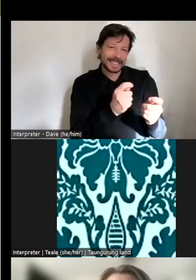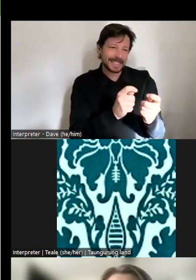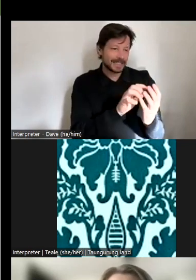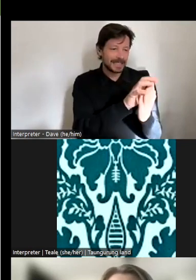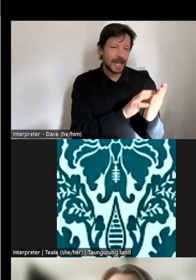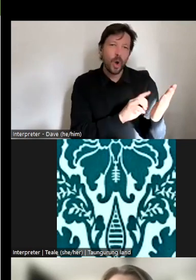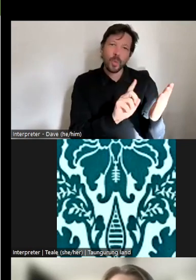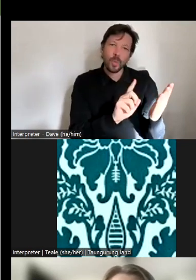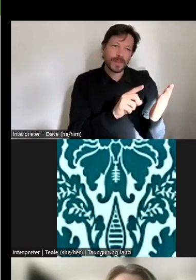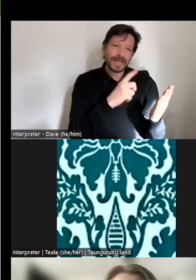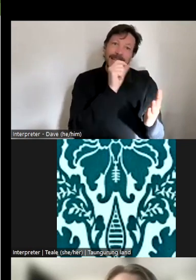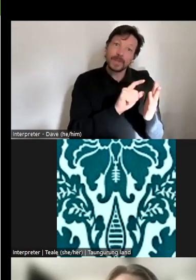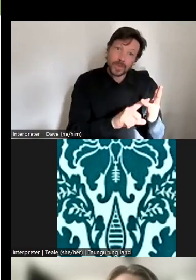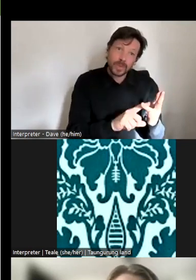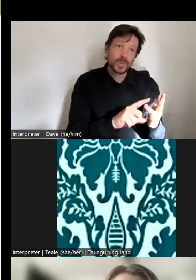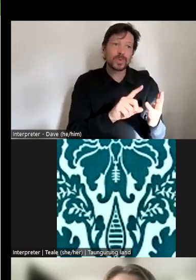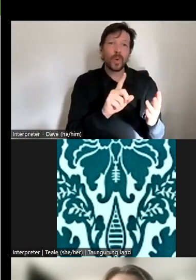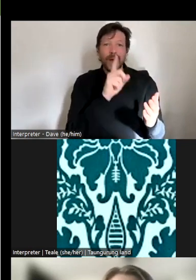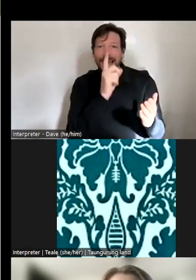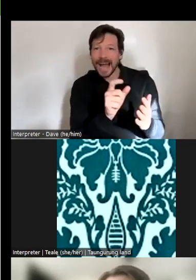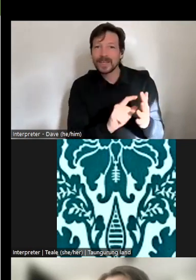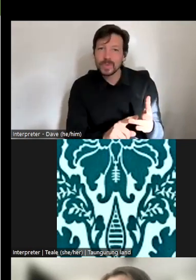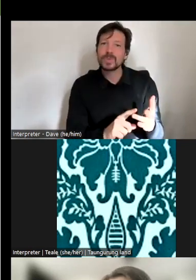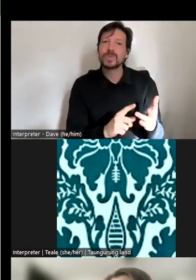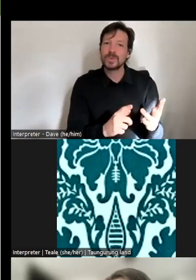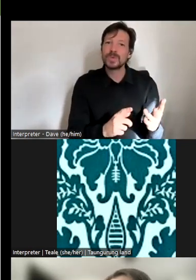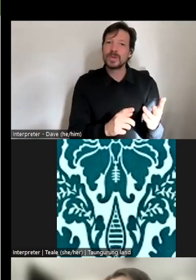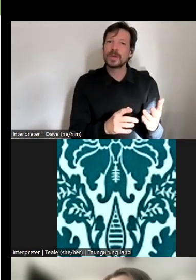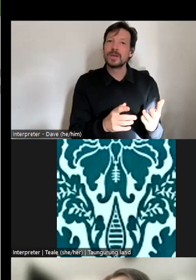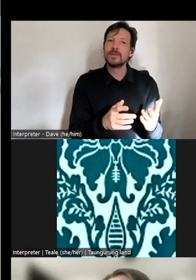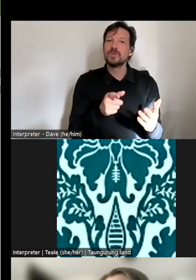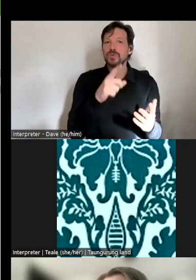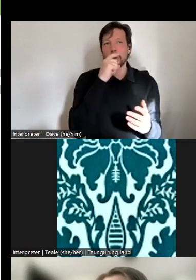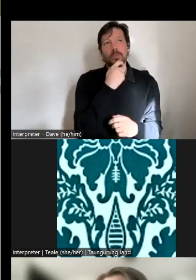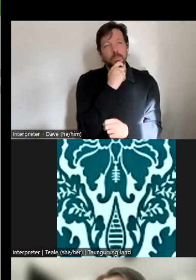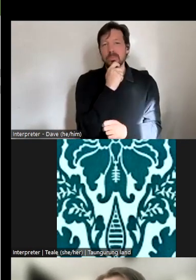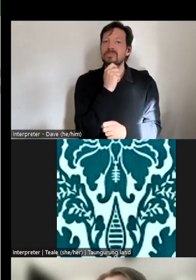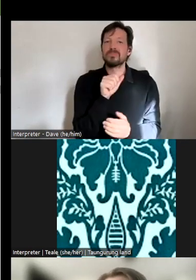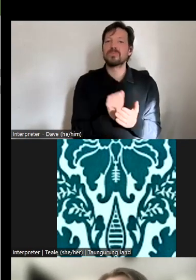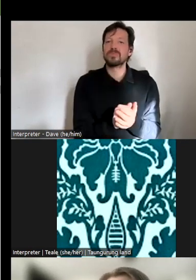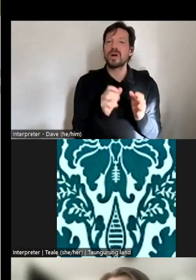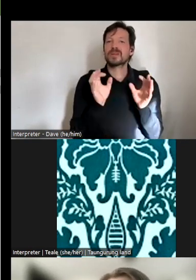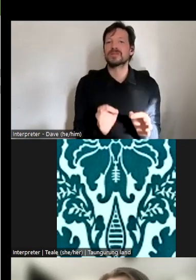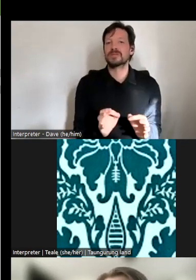and what it can and can't tell you so that you can then make what you feel is the right choice for your family.